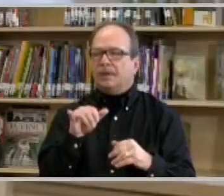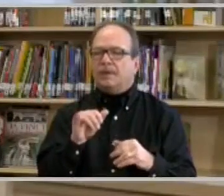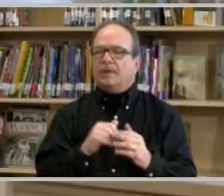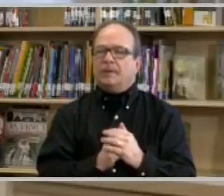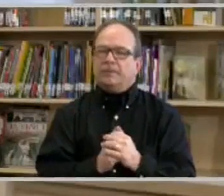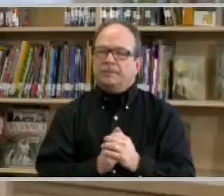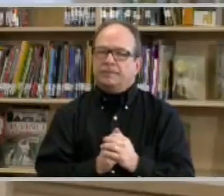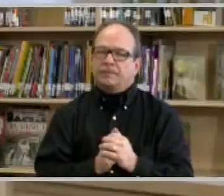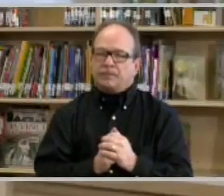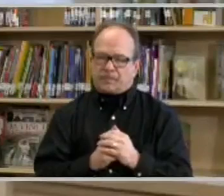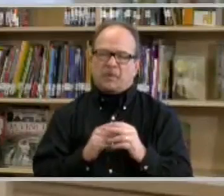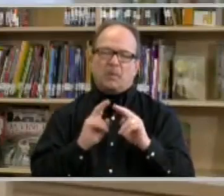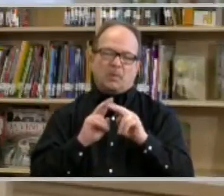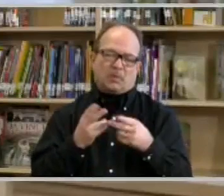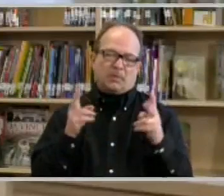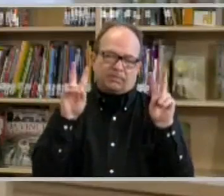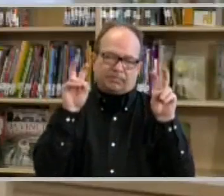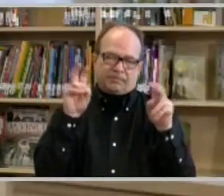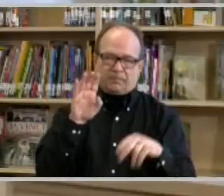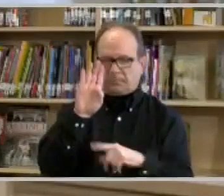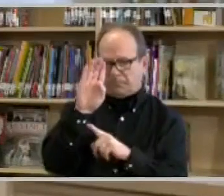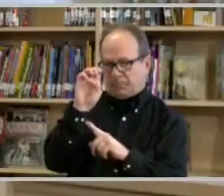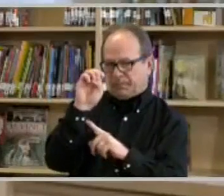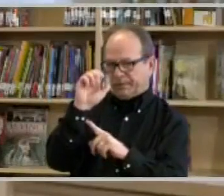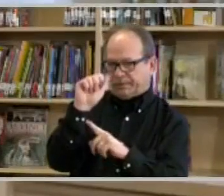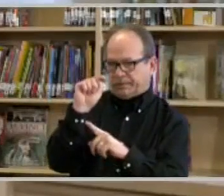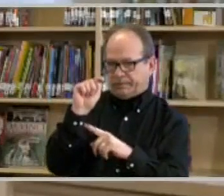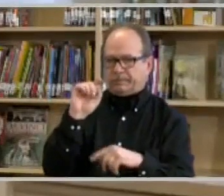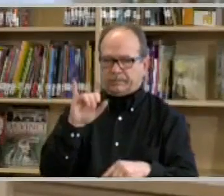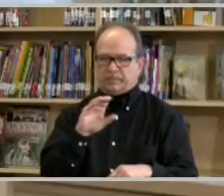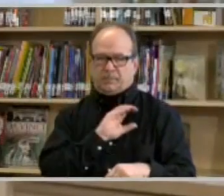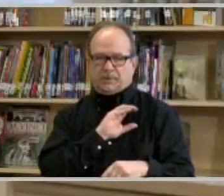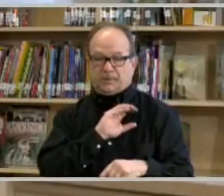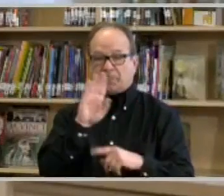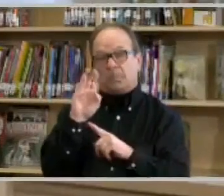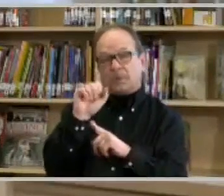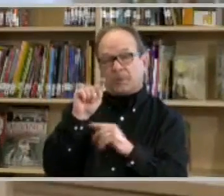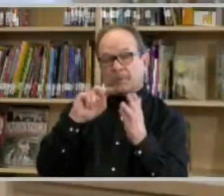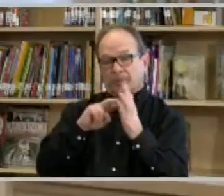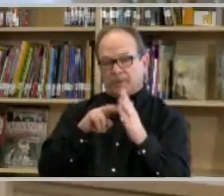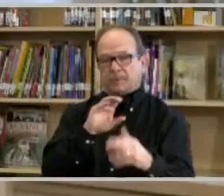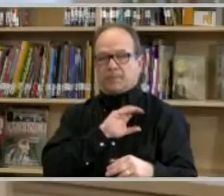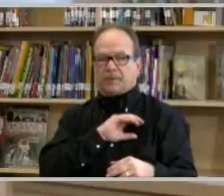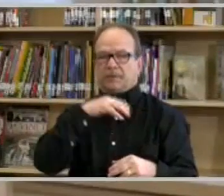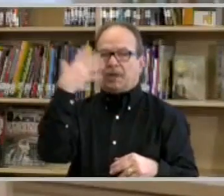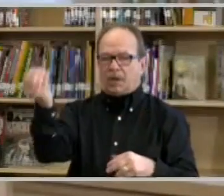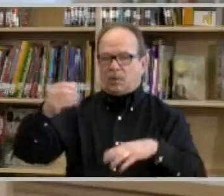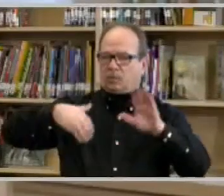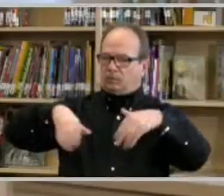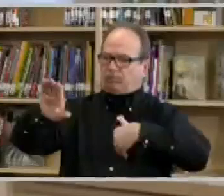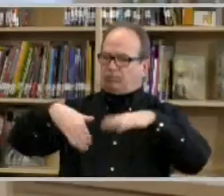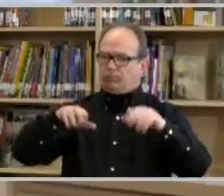BEAT OFFICER TO THE LIEUTENANT TO A CAPTAIN THAT HAS MORE